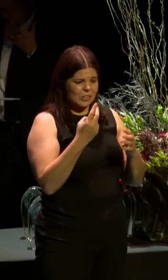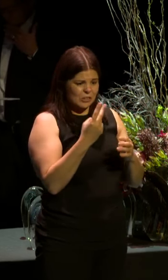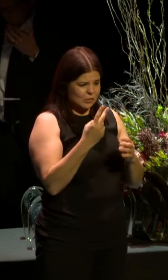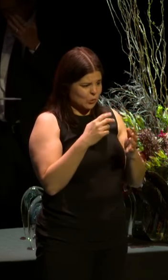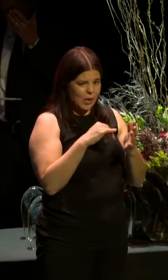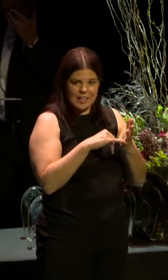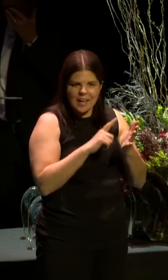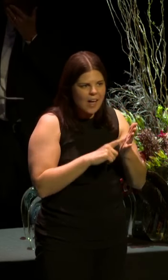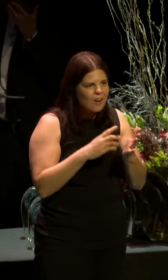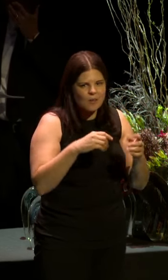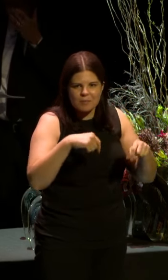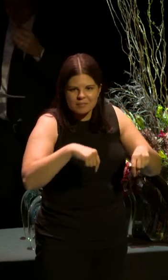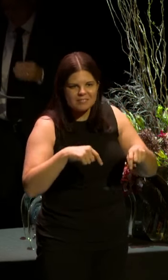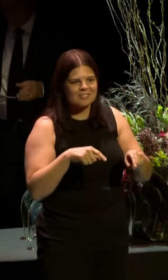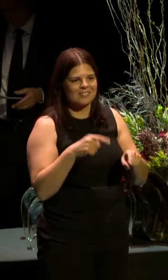And along the way I've found allies.